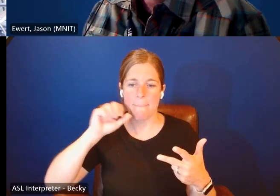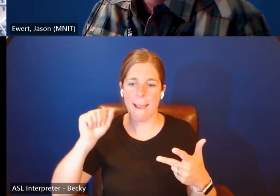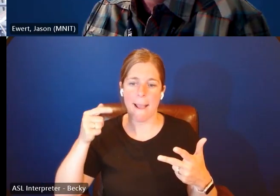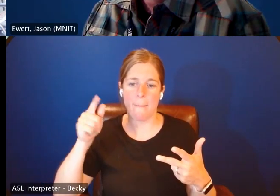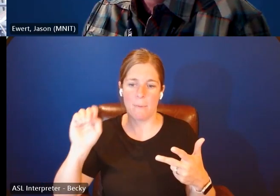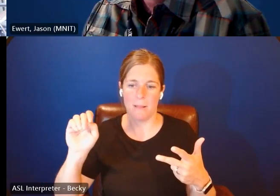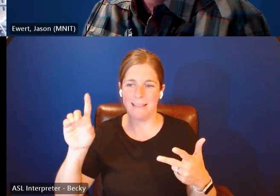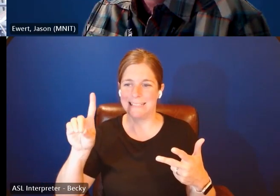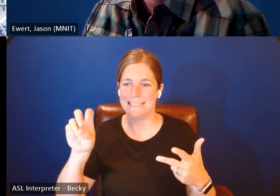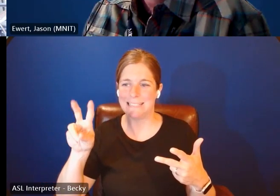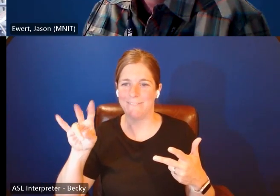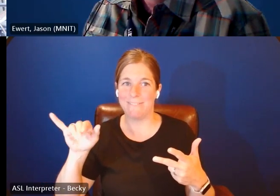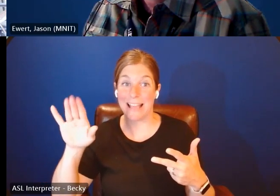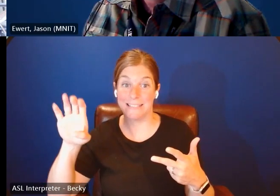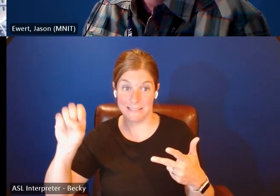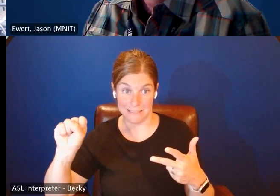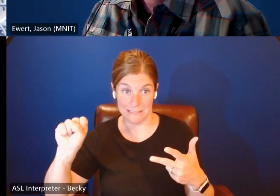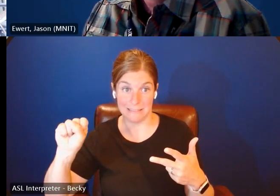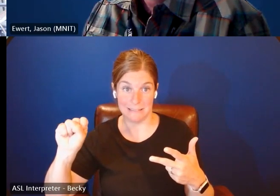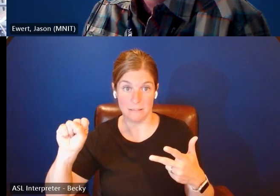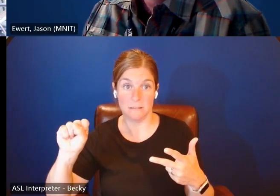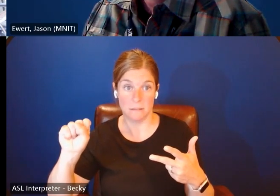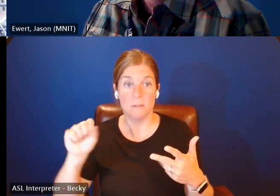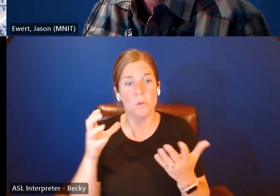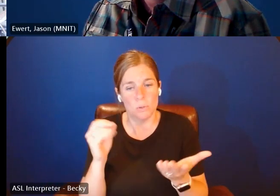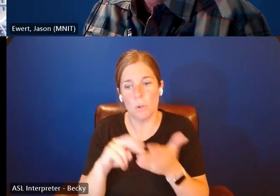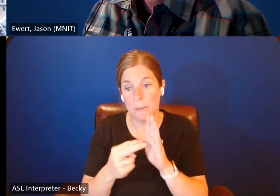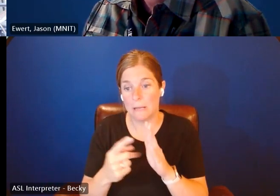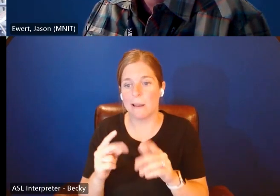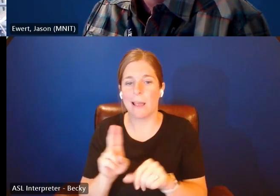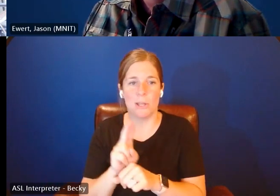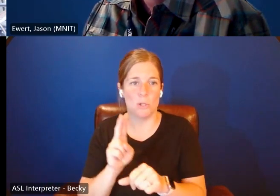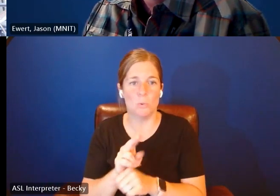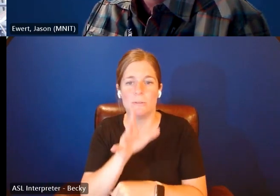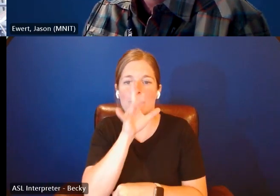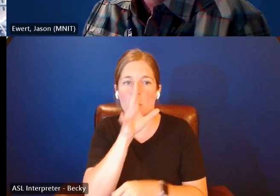and so I use voiceover on that.